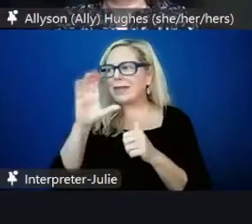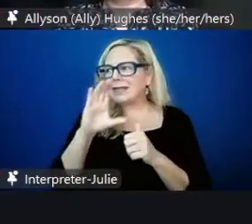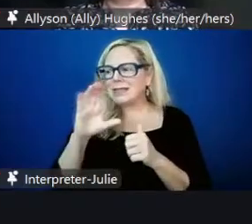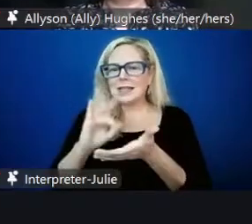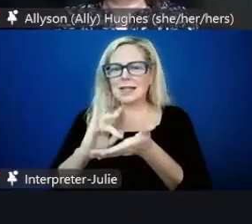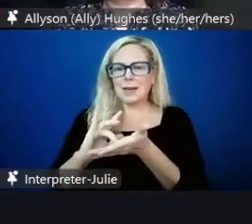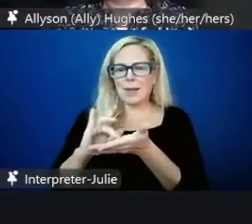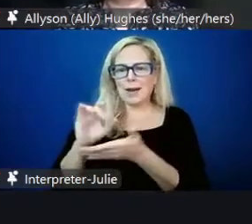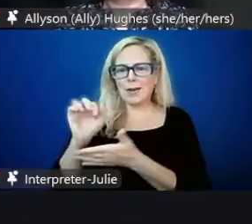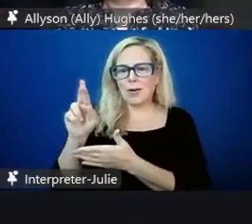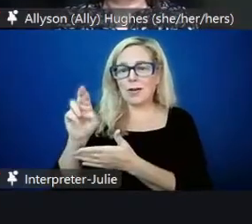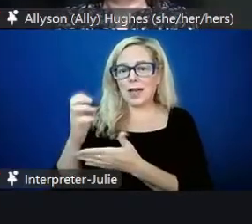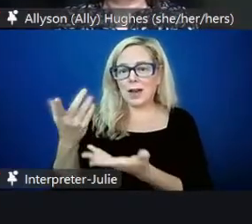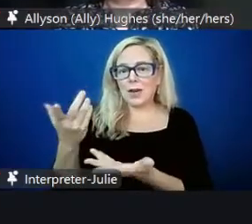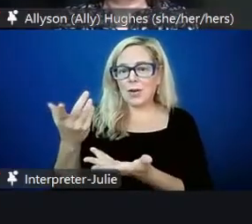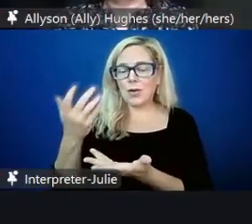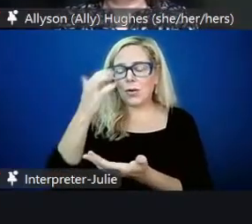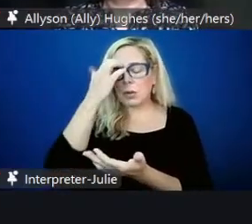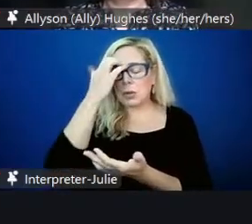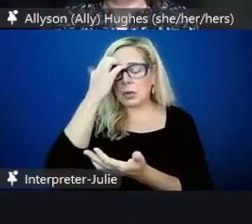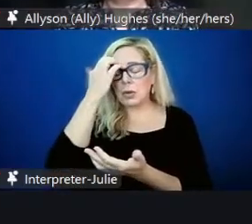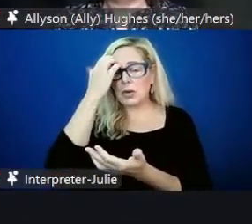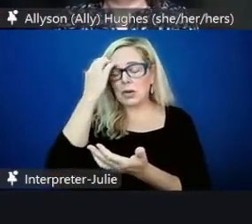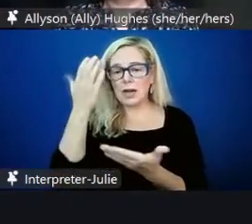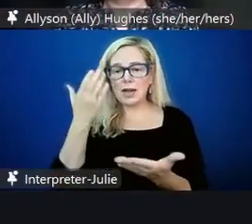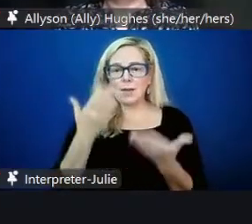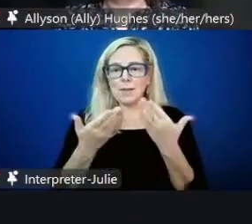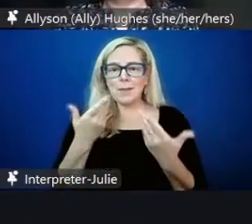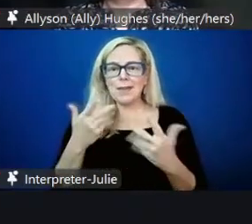having people either having experienced these things or heard about